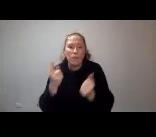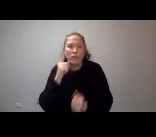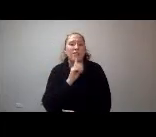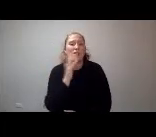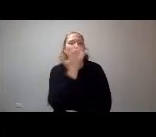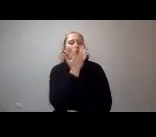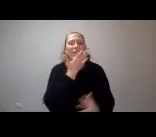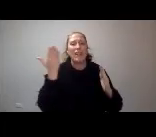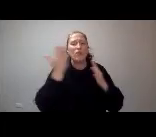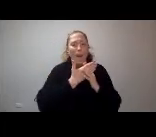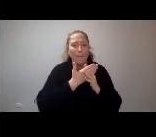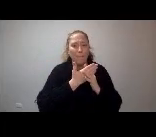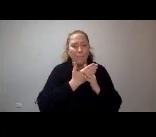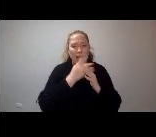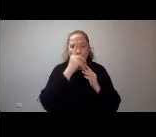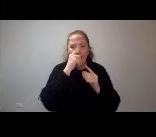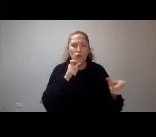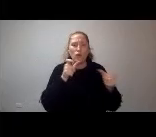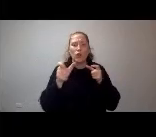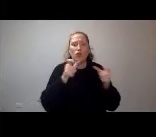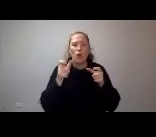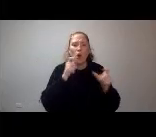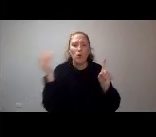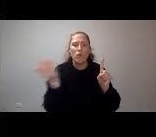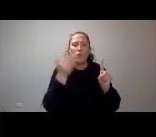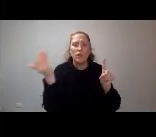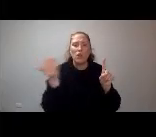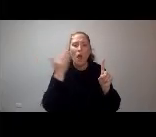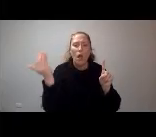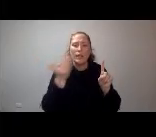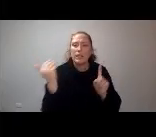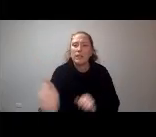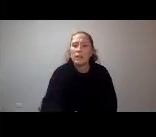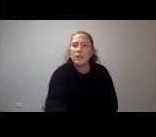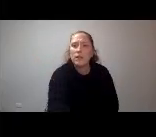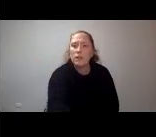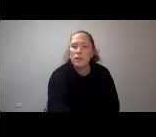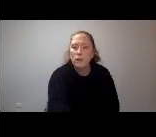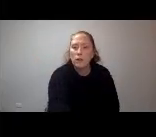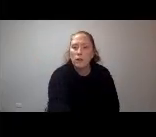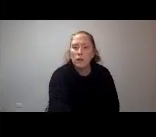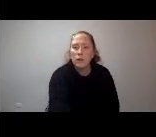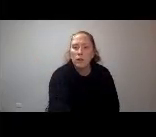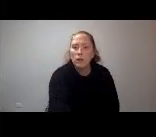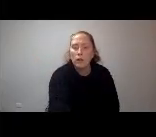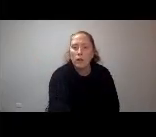Do you mind taking control to move the slides? I think Syd- - I have. We've been moving through. - Oh. Thank you.